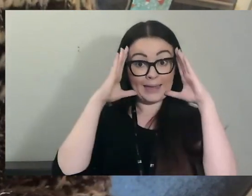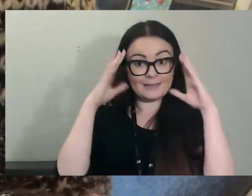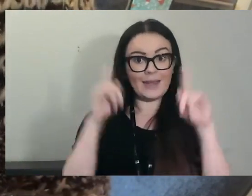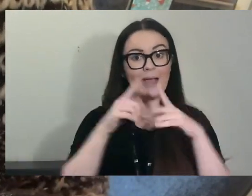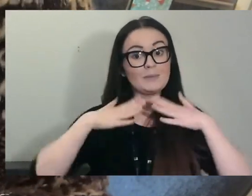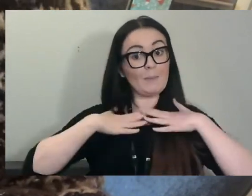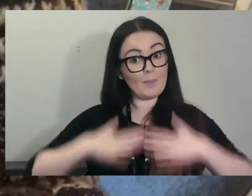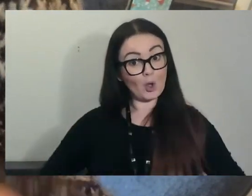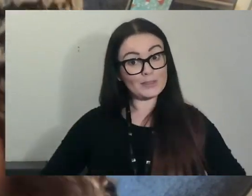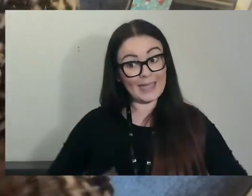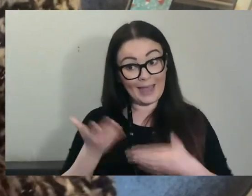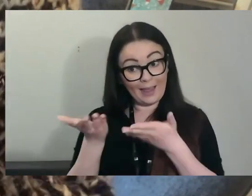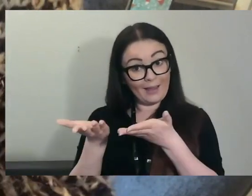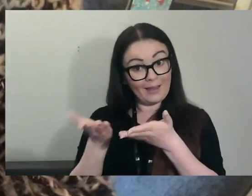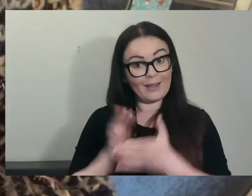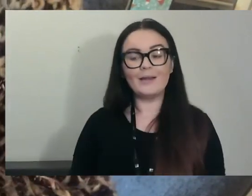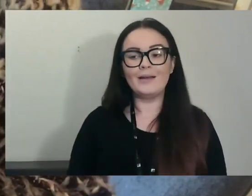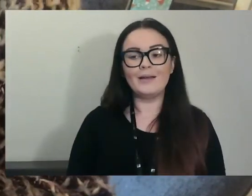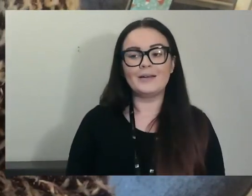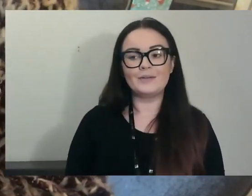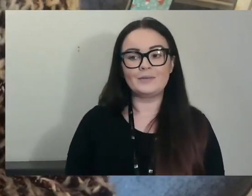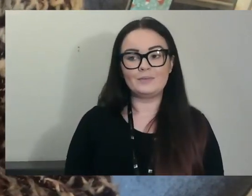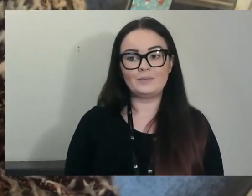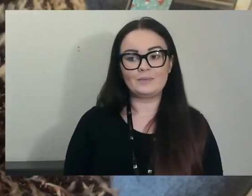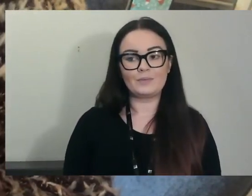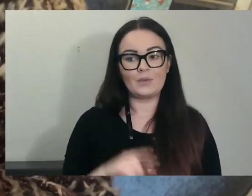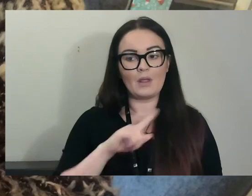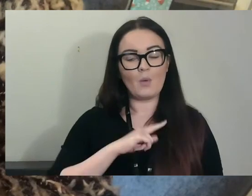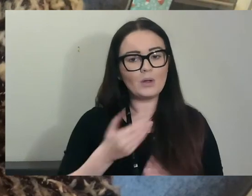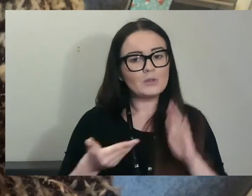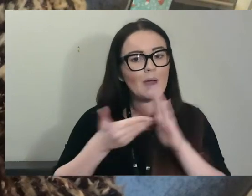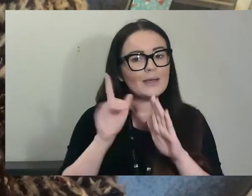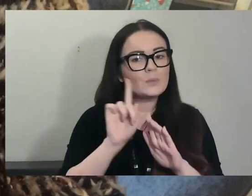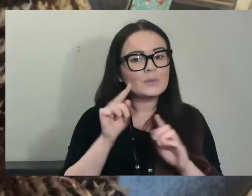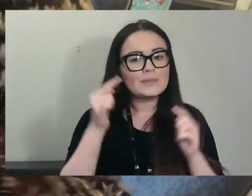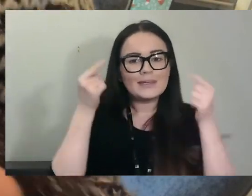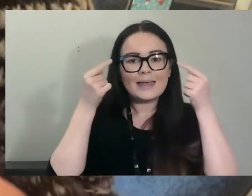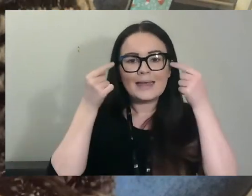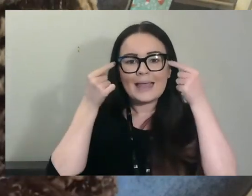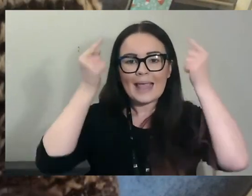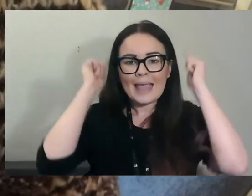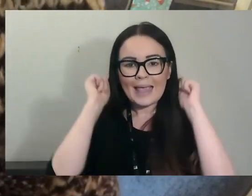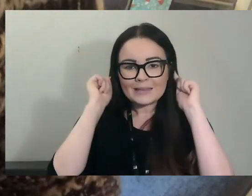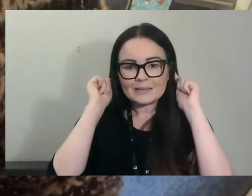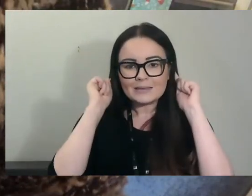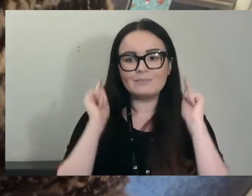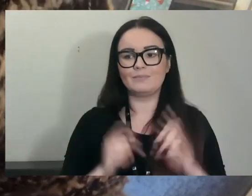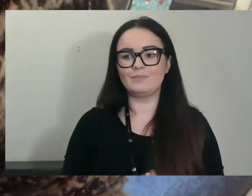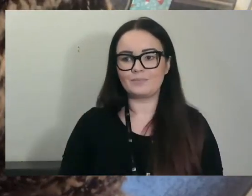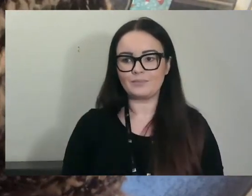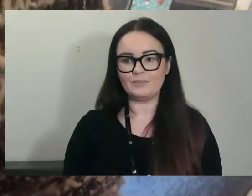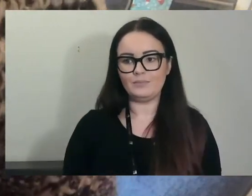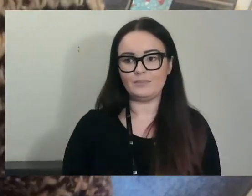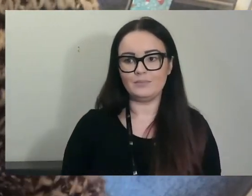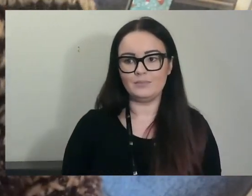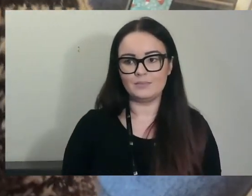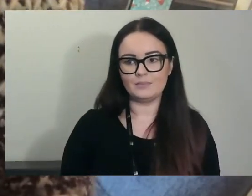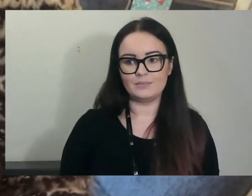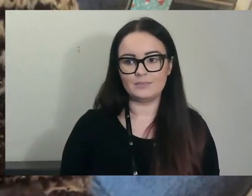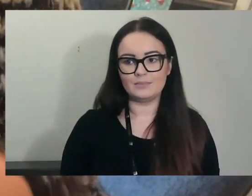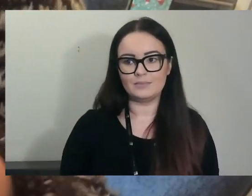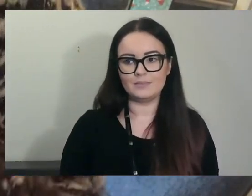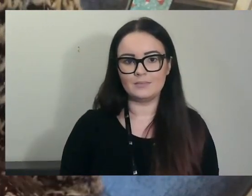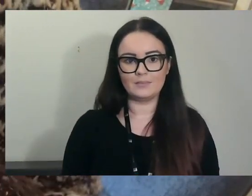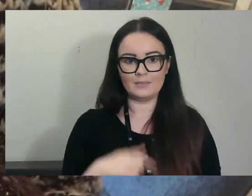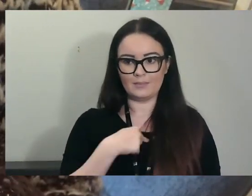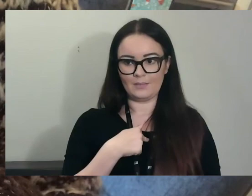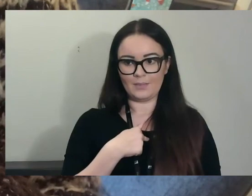and that's my teddy bear's body. Now I want to do some little ears on my teddy bear so